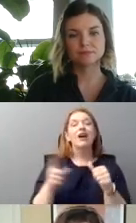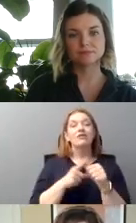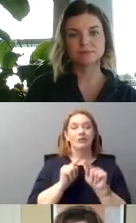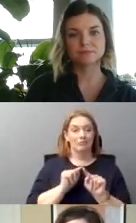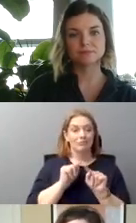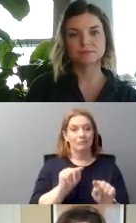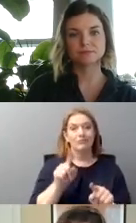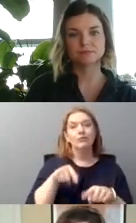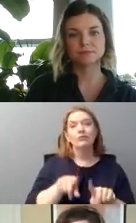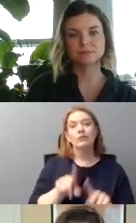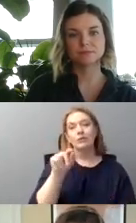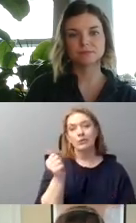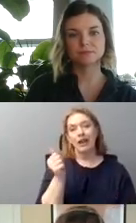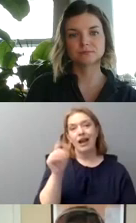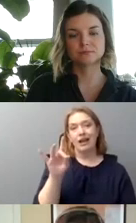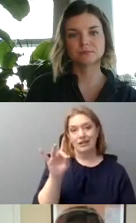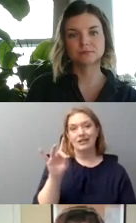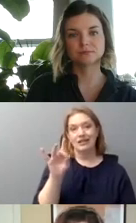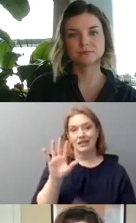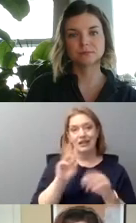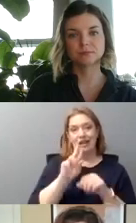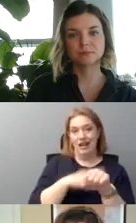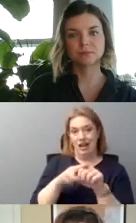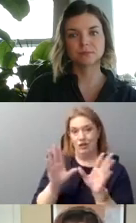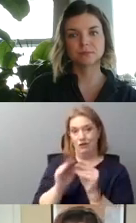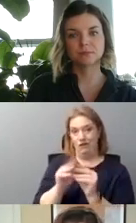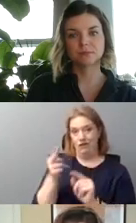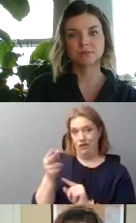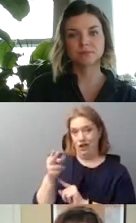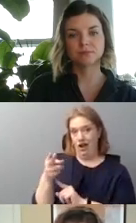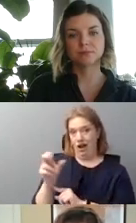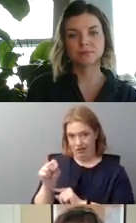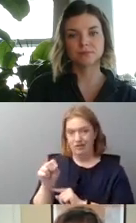annual conference in San Francisco. During that conference week I was able to visit the